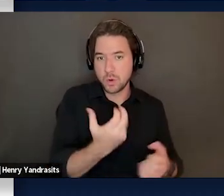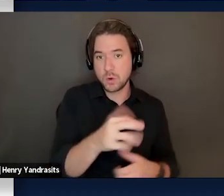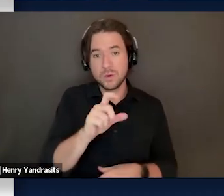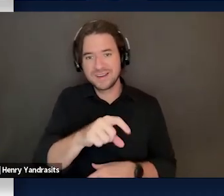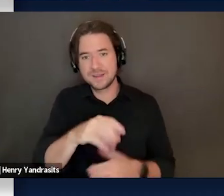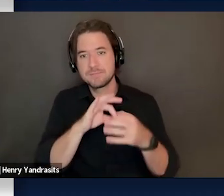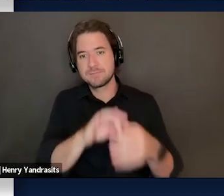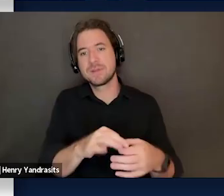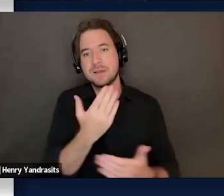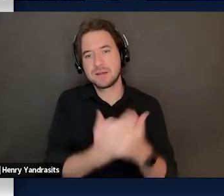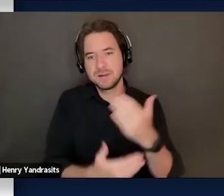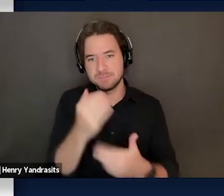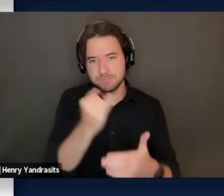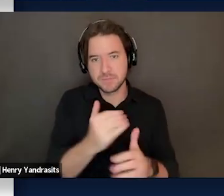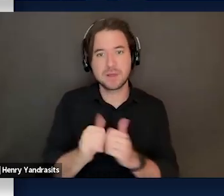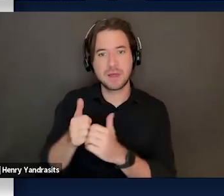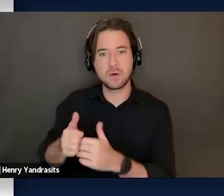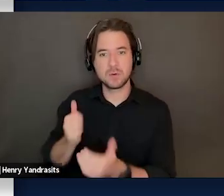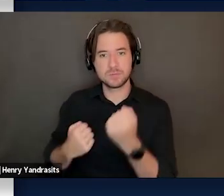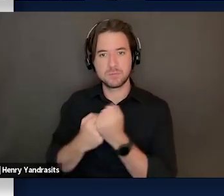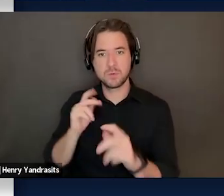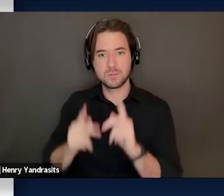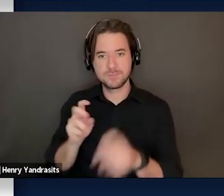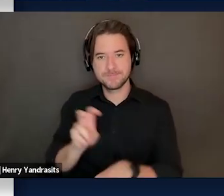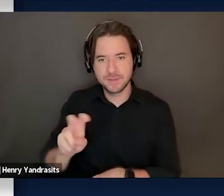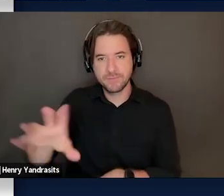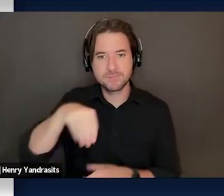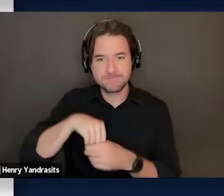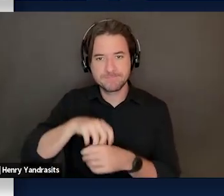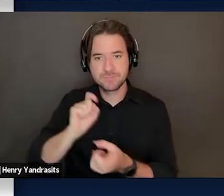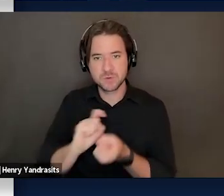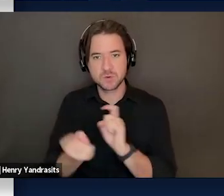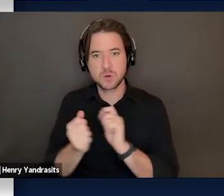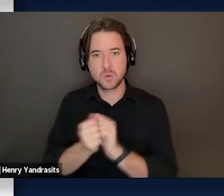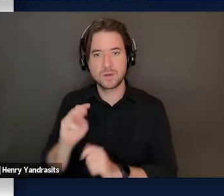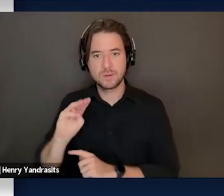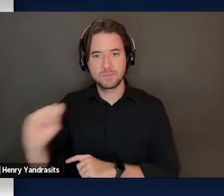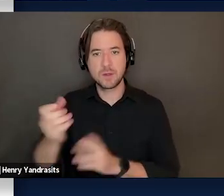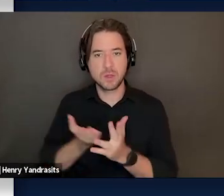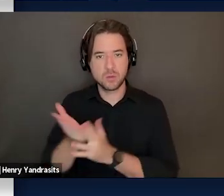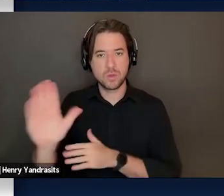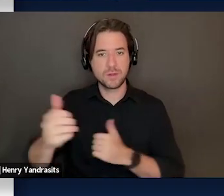Um, how can we support people navigating their internal changes with their MS journey over the lifespan?